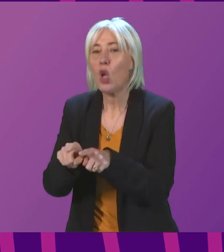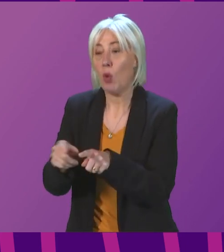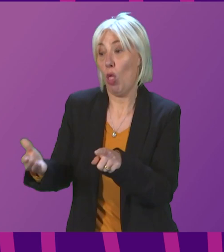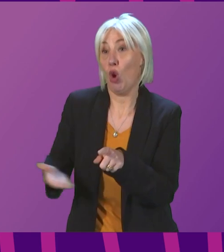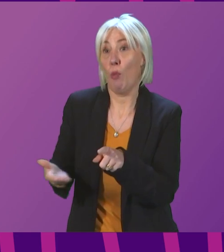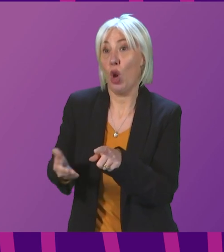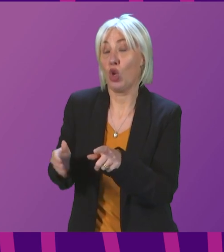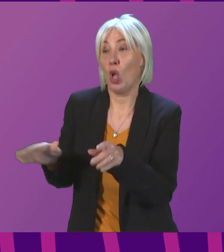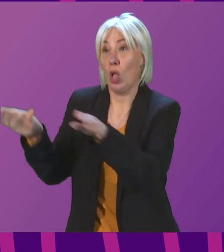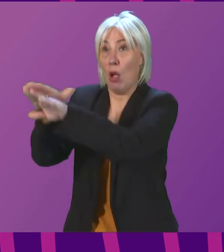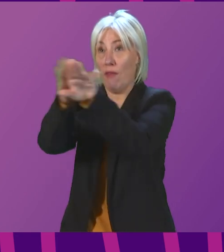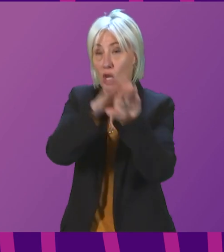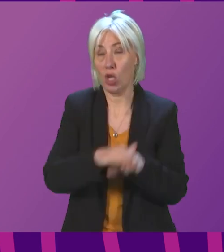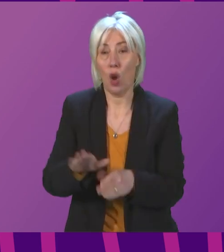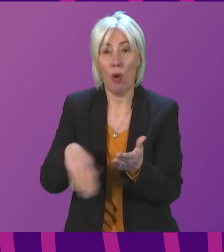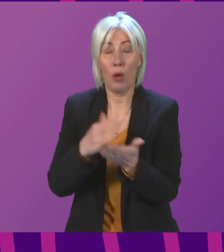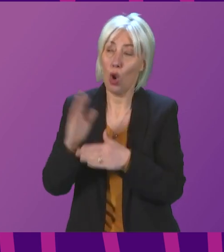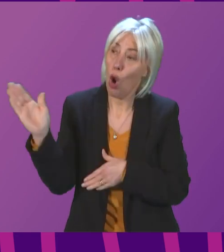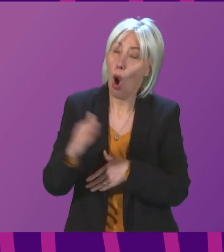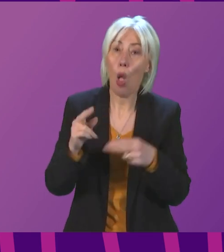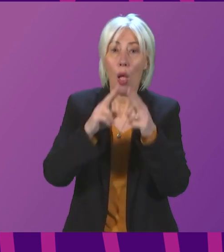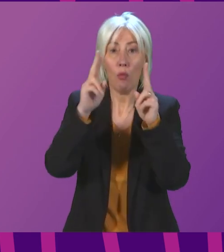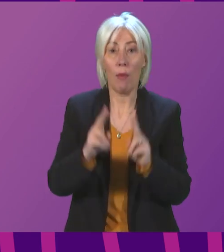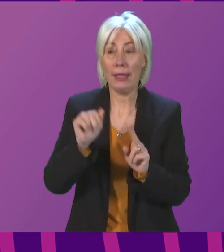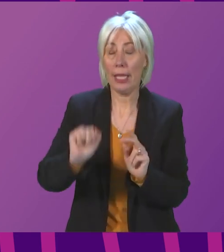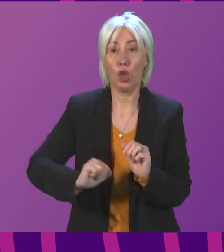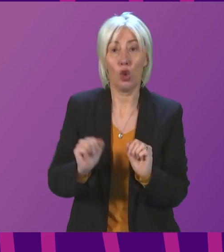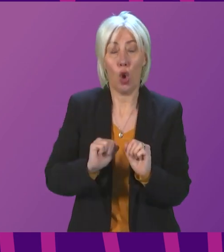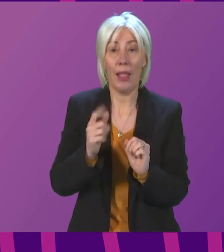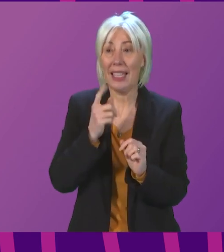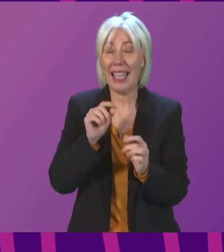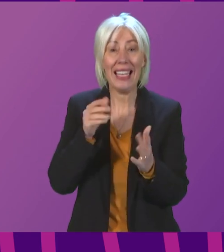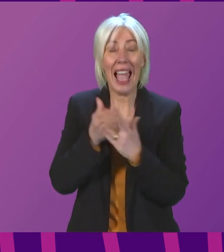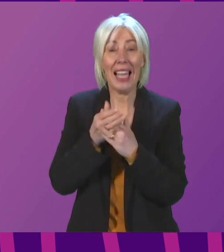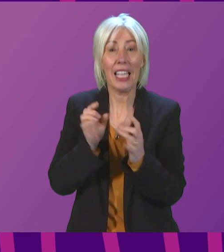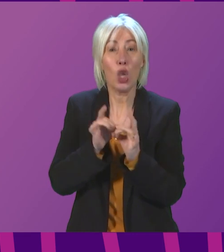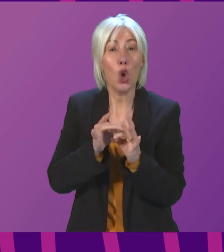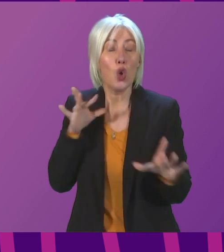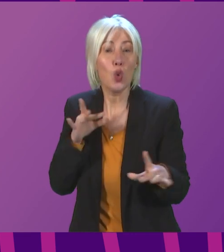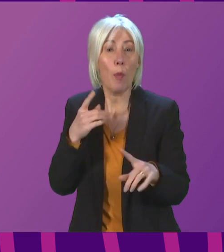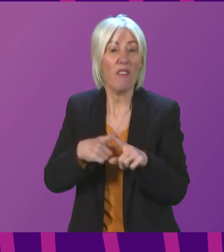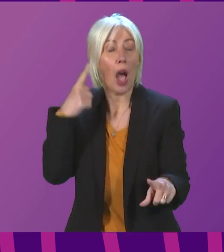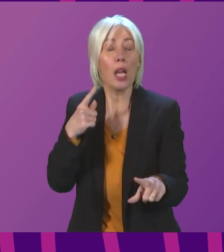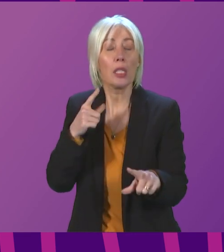coverage, we have ensured that every premises in Scotland can access a superfast broadband connection.